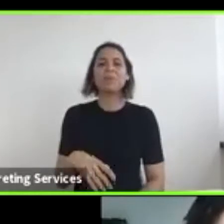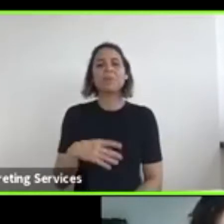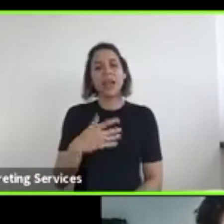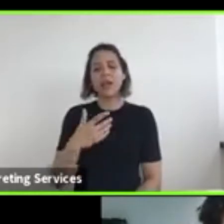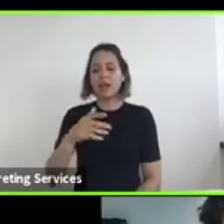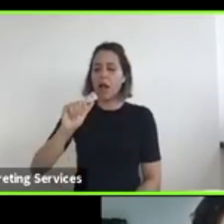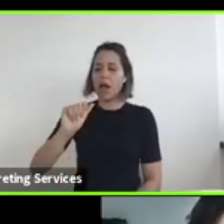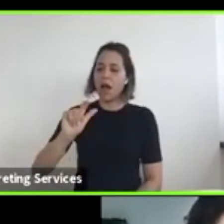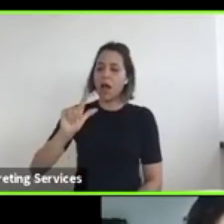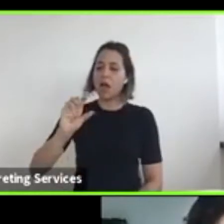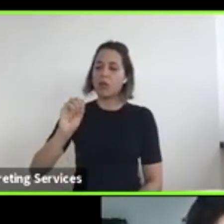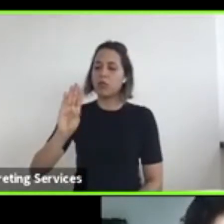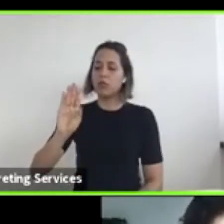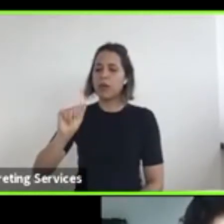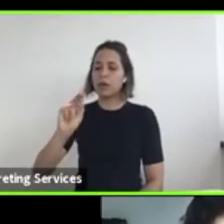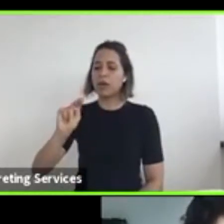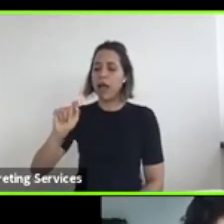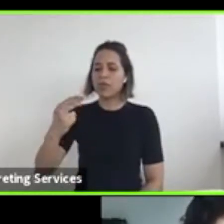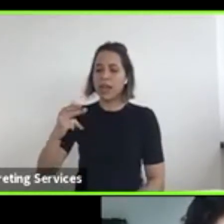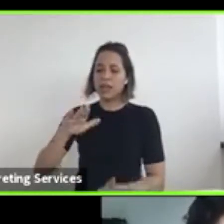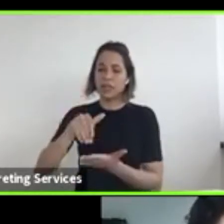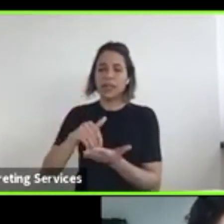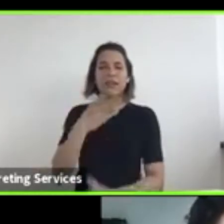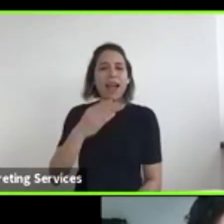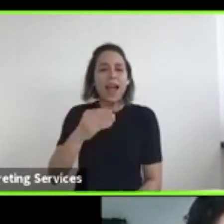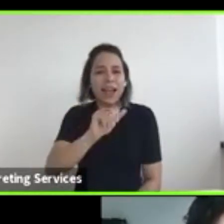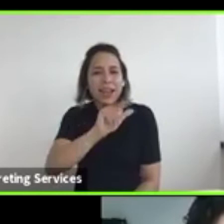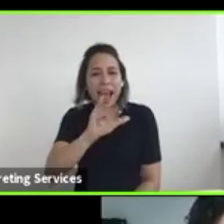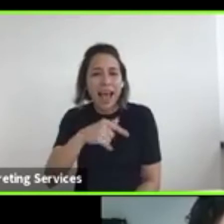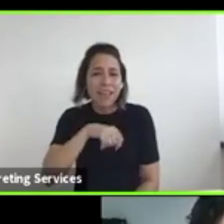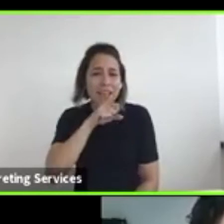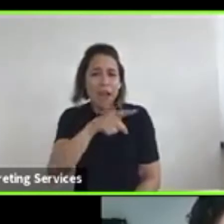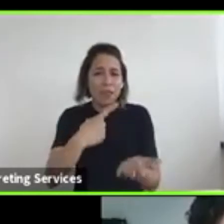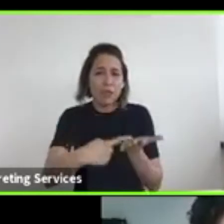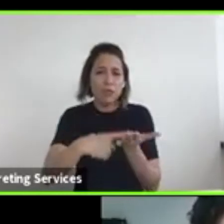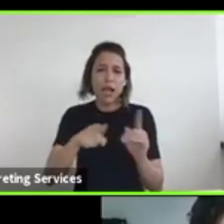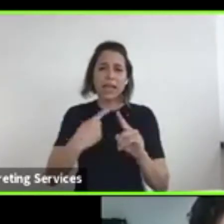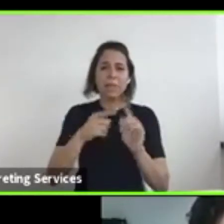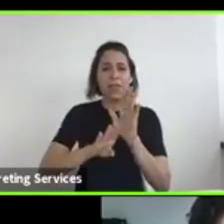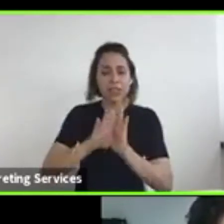CENTER, AND ALE, I LOVED WHEN YOU WERE SPEAKING ABOUT THE DEVELOPMENT OF THE DANCE/NYC